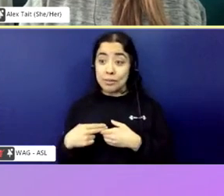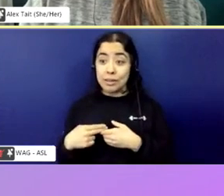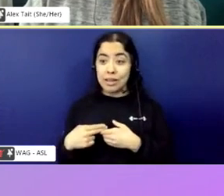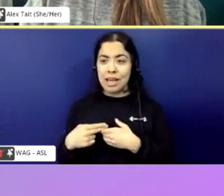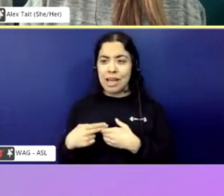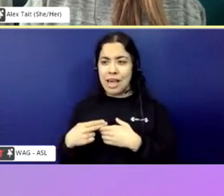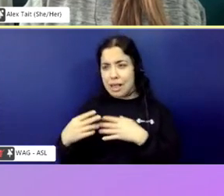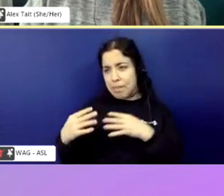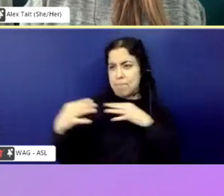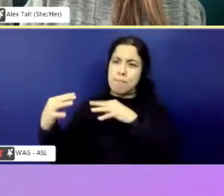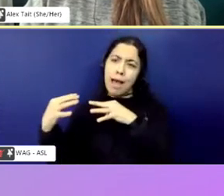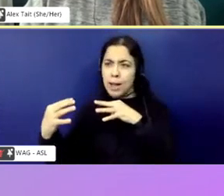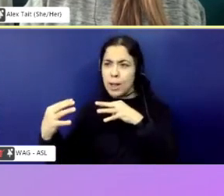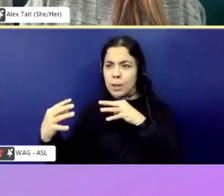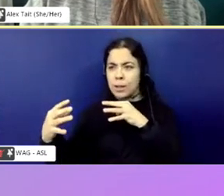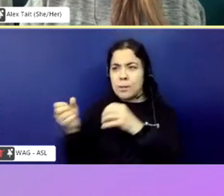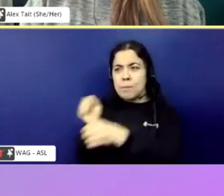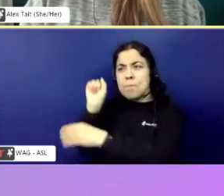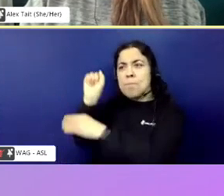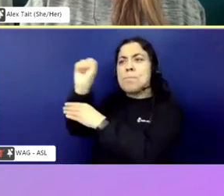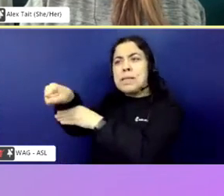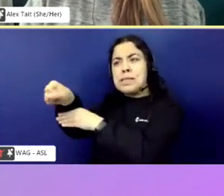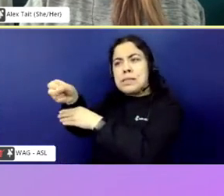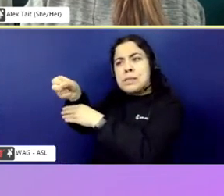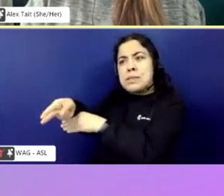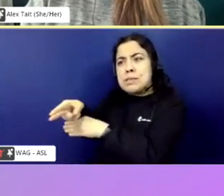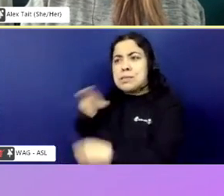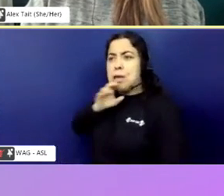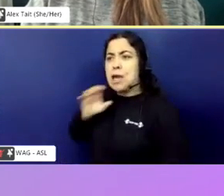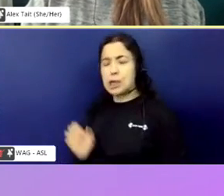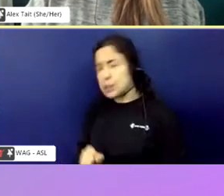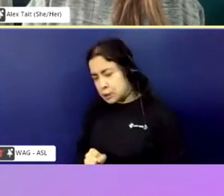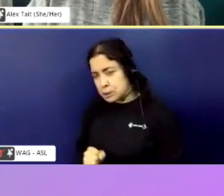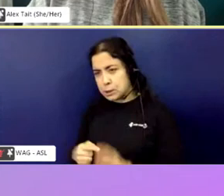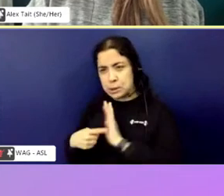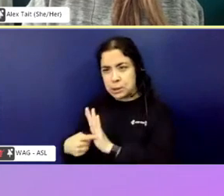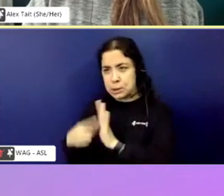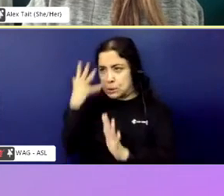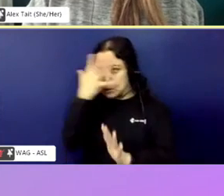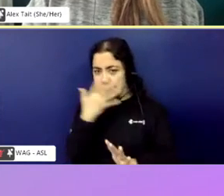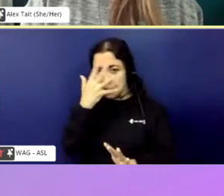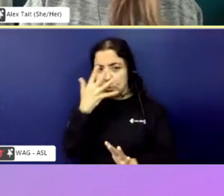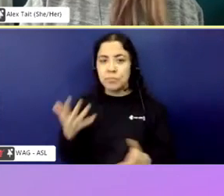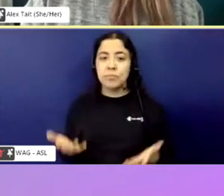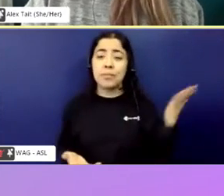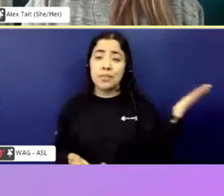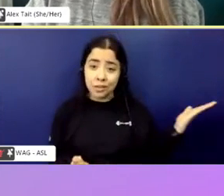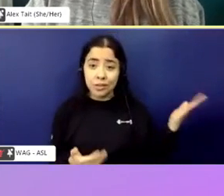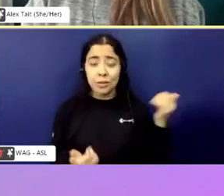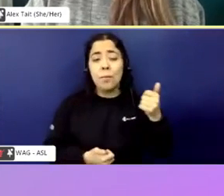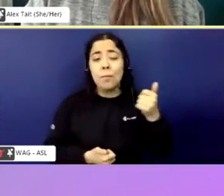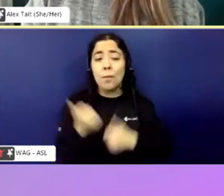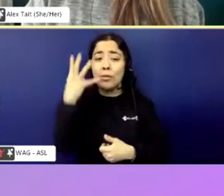and there's a quote that says, join me in the battle against aging and some smaller text that's